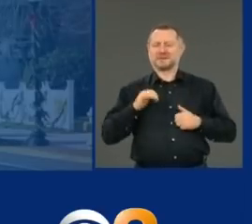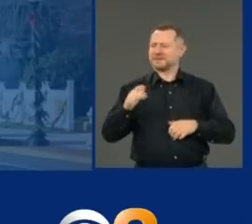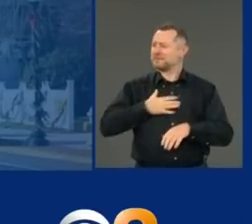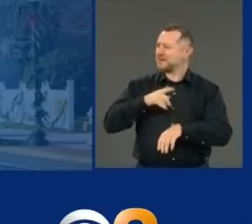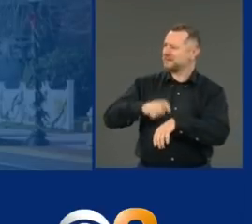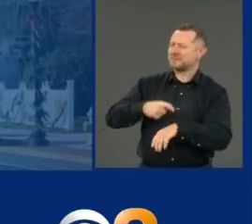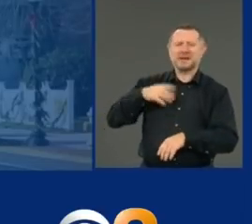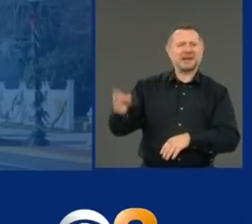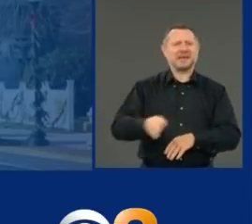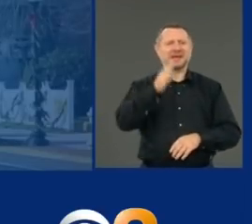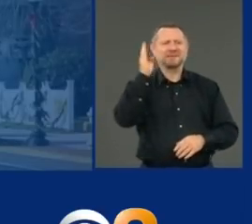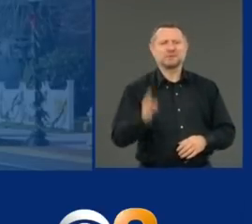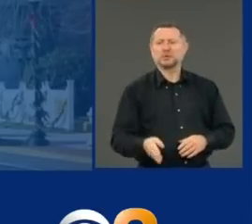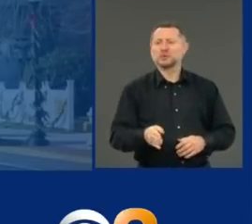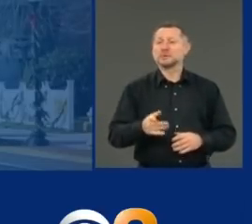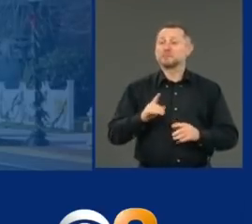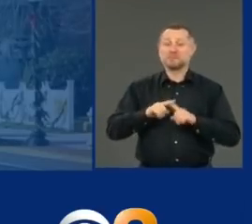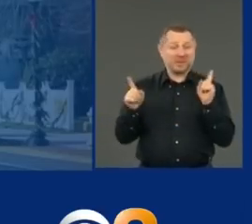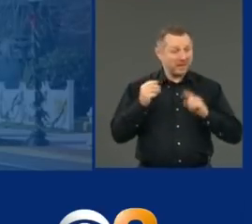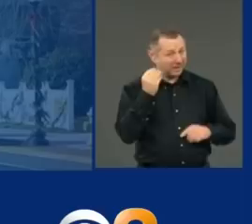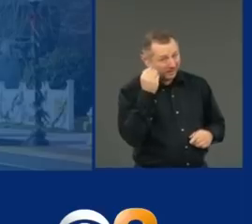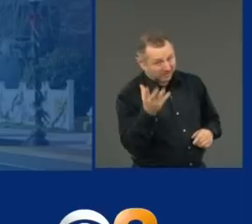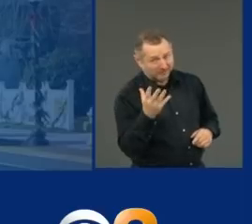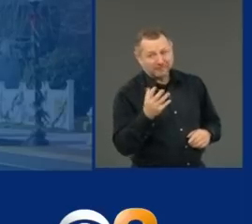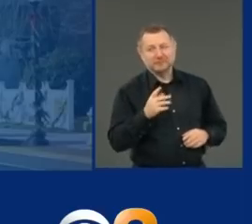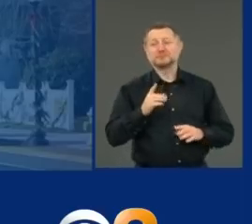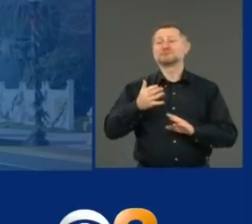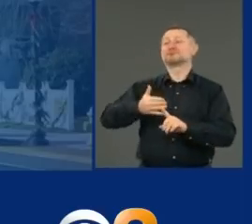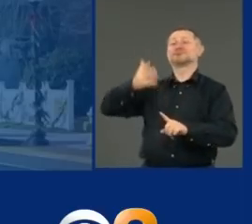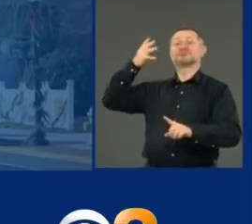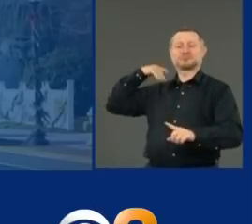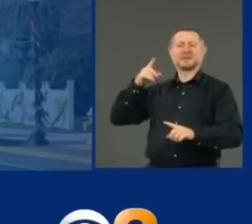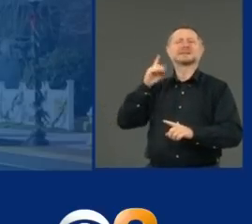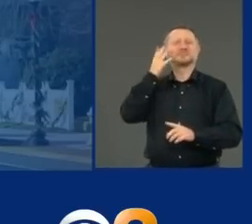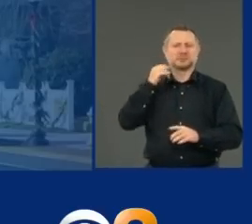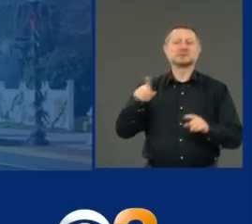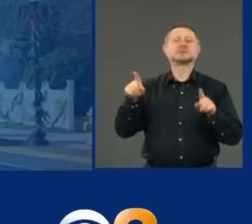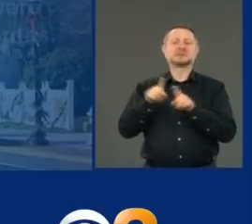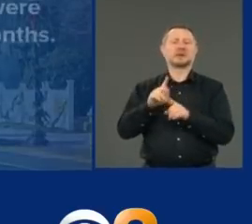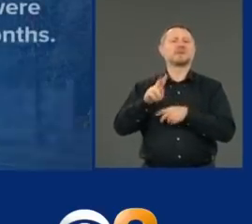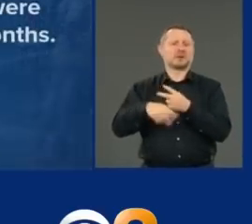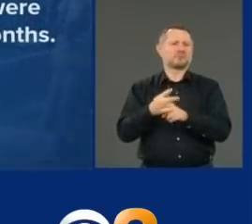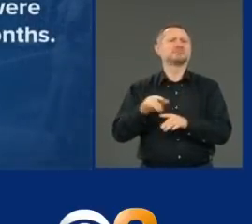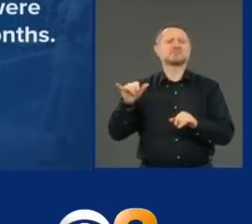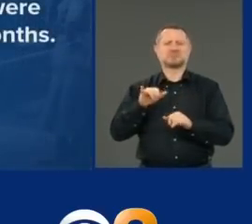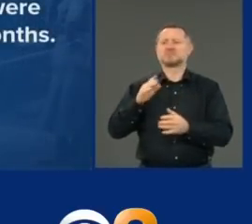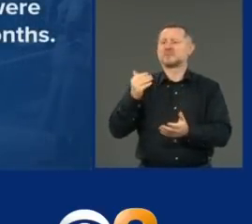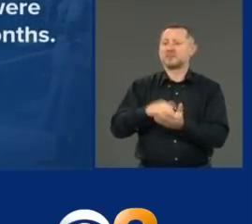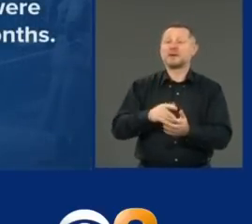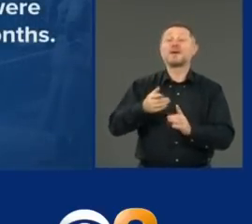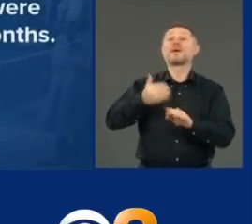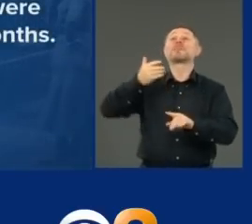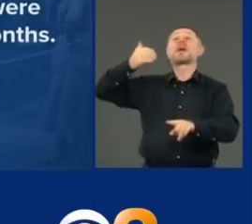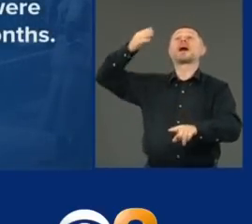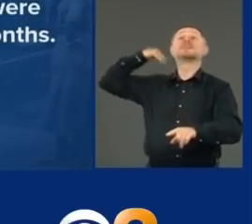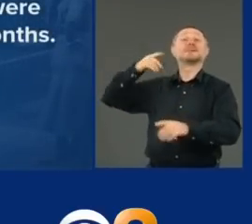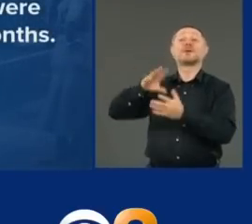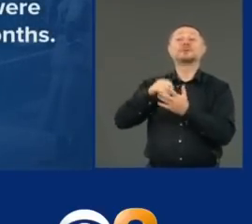ALSO, WE FEEL THIS IS A CASE OF FIRST IMPRESSION AND WE'VE NEVER BEEN HERE BEFORE. WE'VE NEVER BEEN HERE BEFORE IN OUR